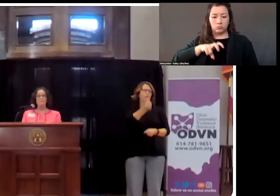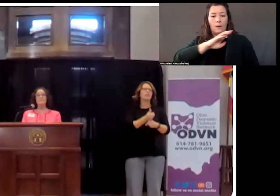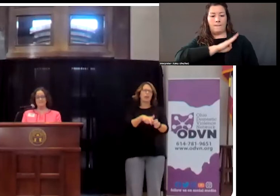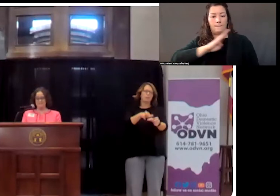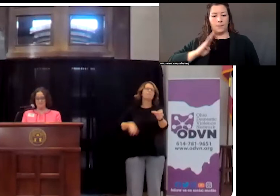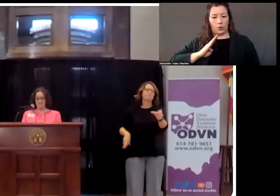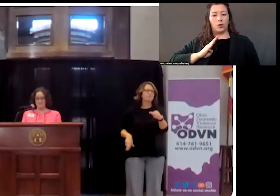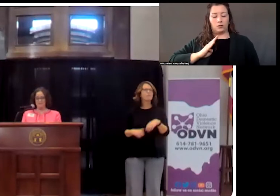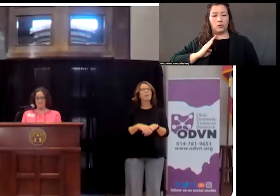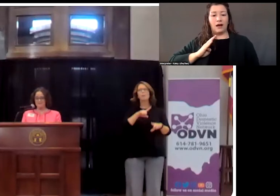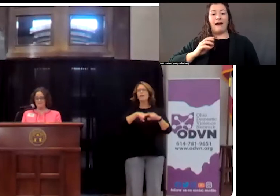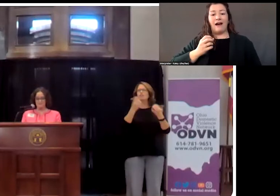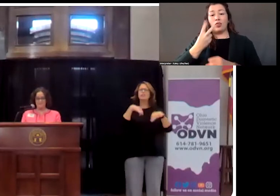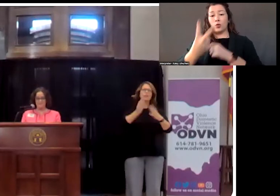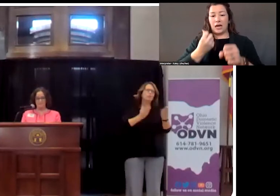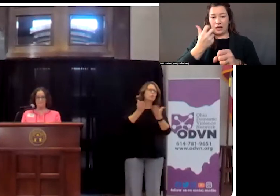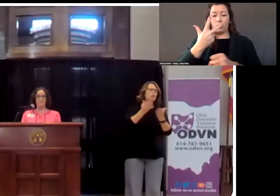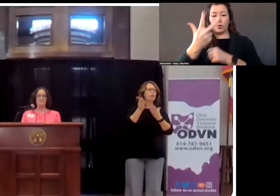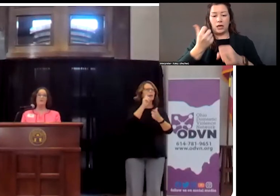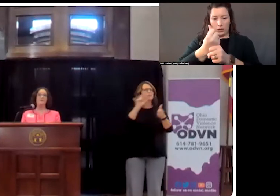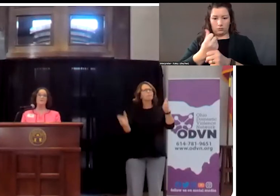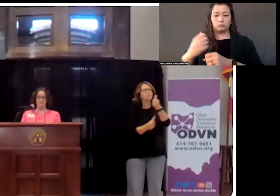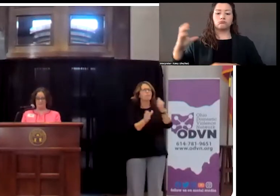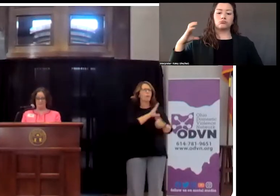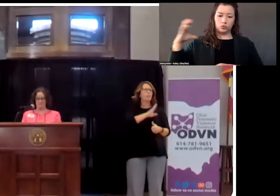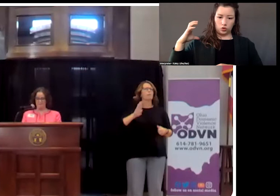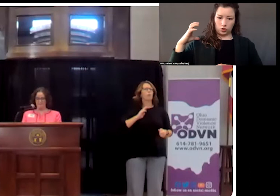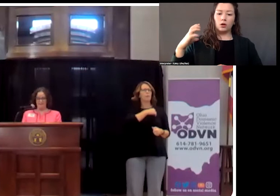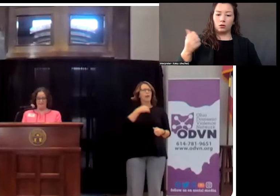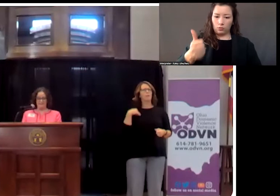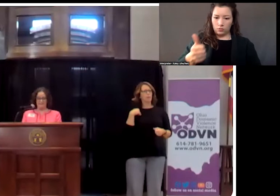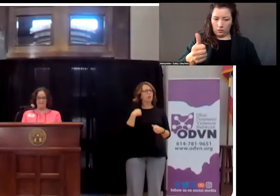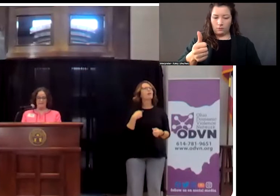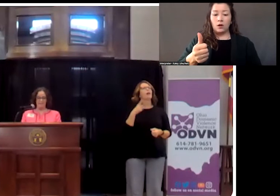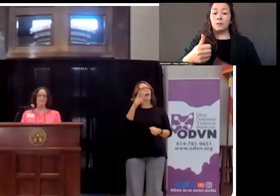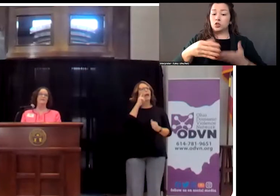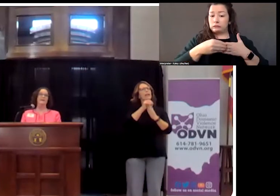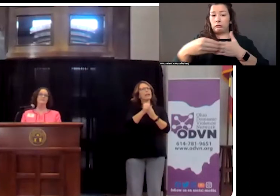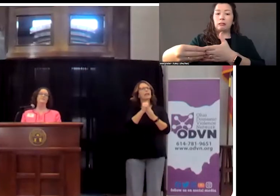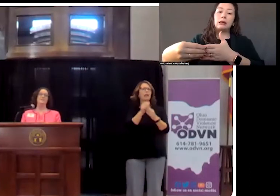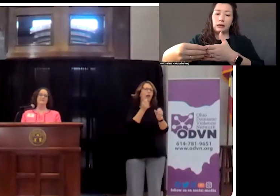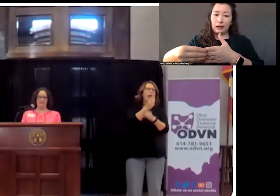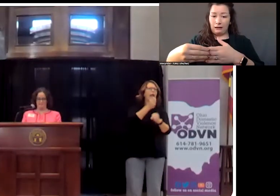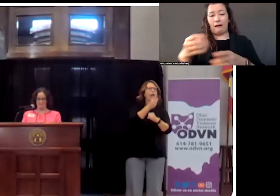but she continues to serve as an associate board member chairing the Development Committee and leading our annual online fundraising campaign.